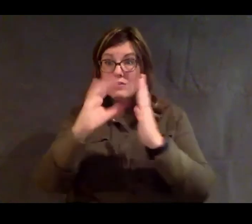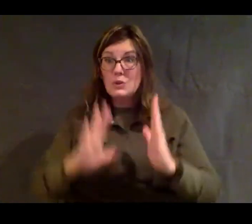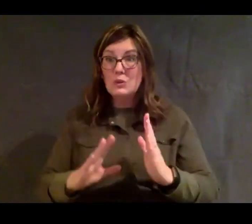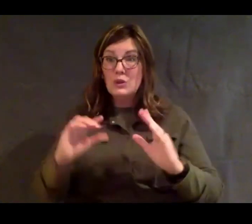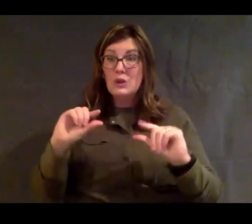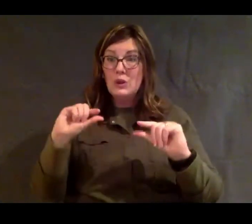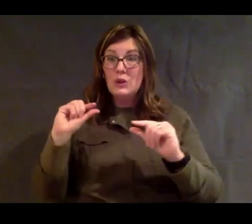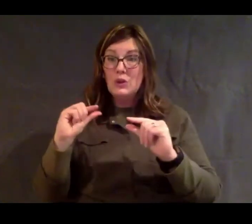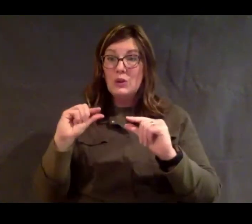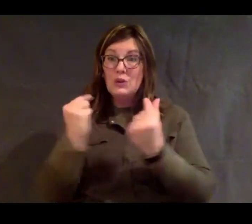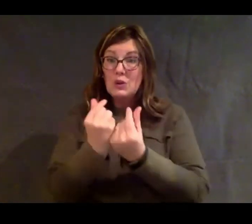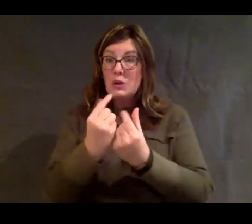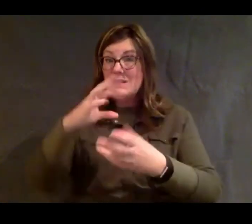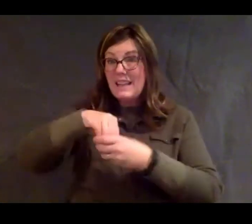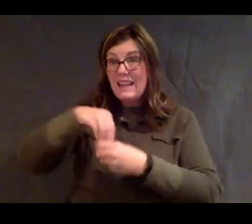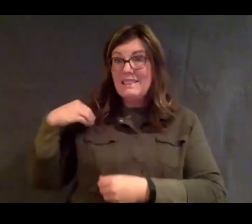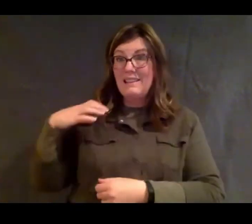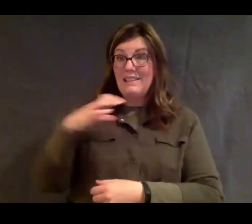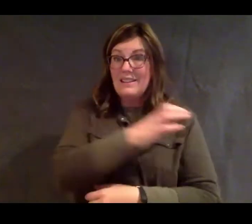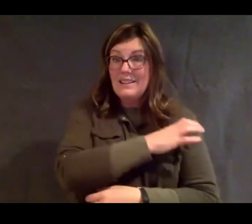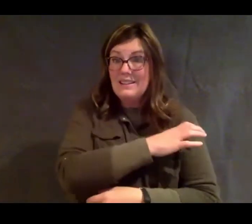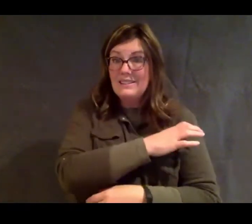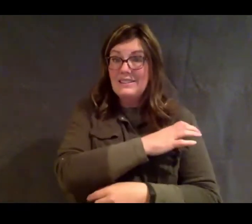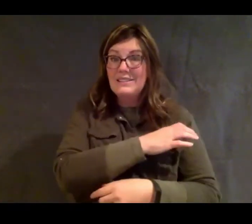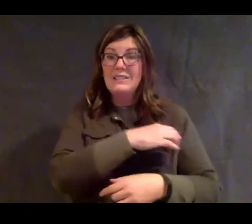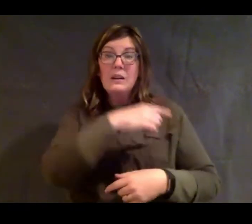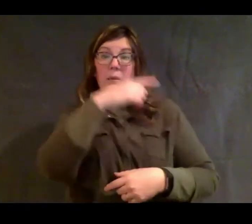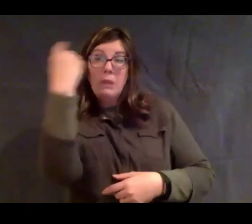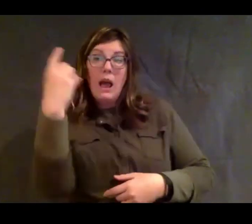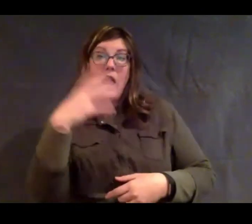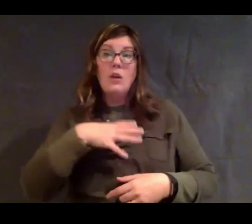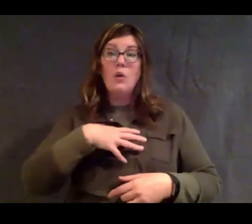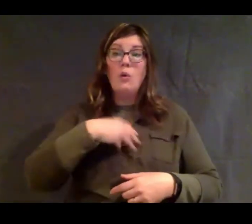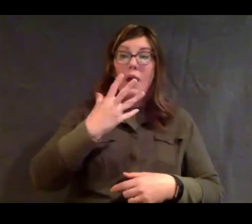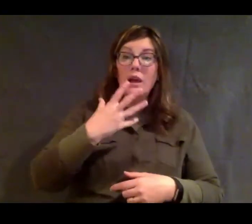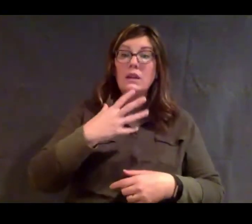um muslim students jewish students black students white students chicano students all of us